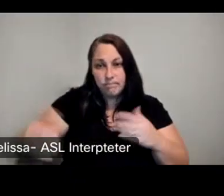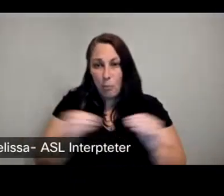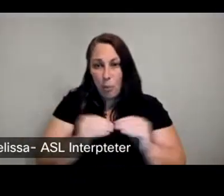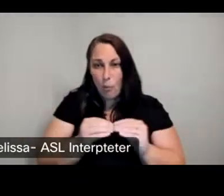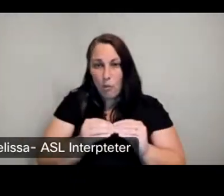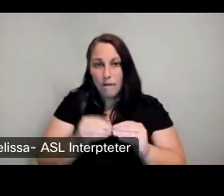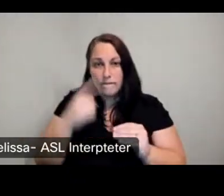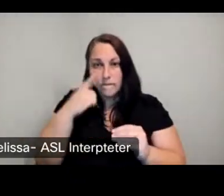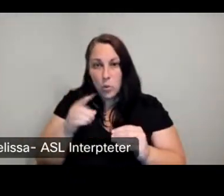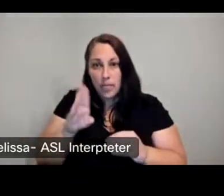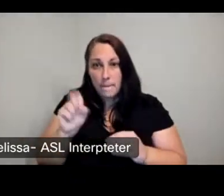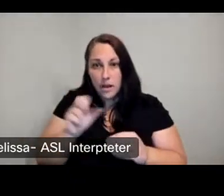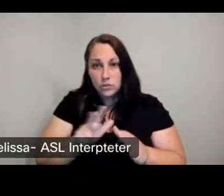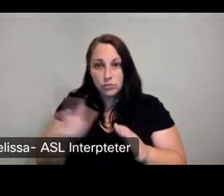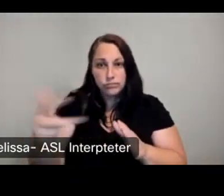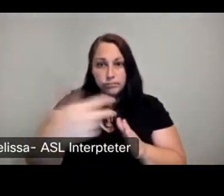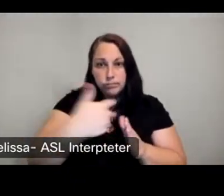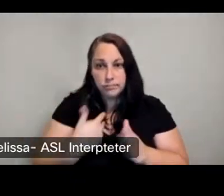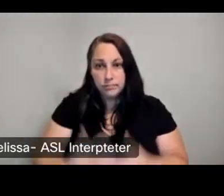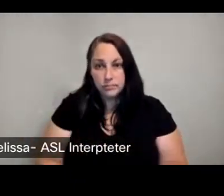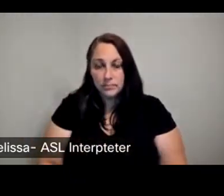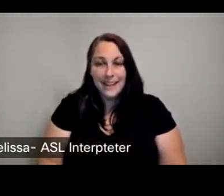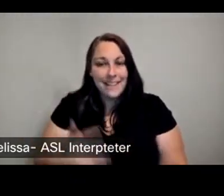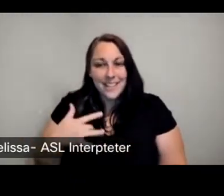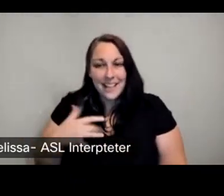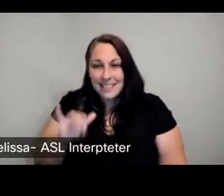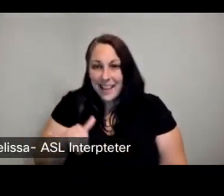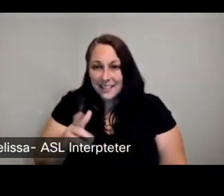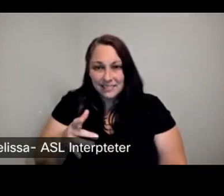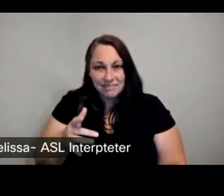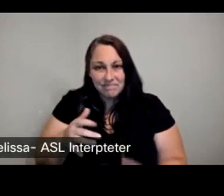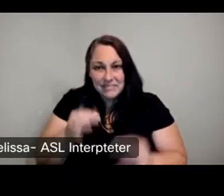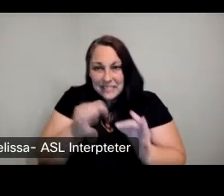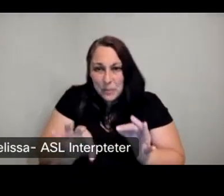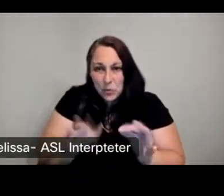all we're talking about but it doesn't seem like when they do some like there's the Penn Street